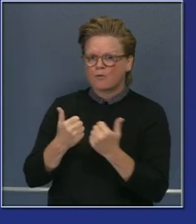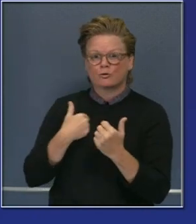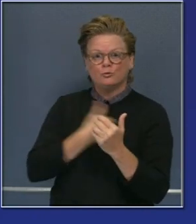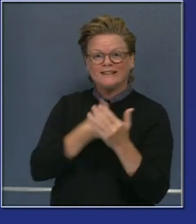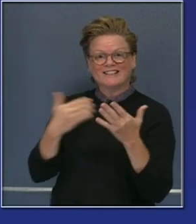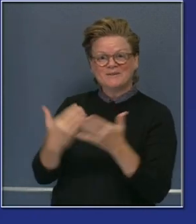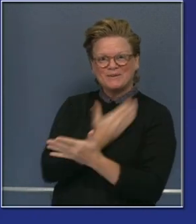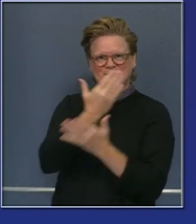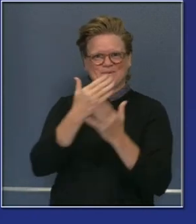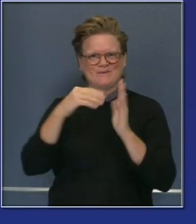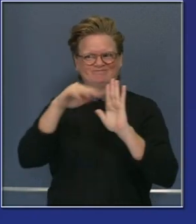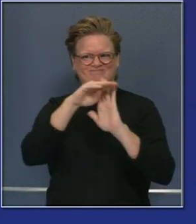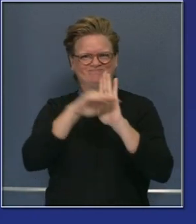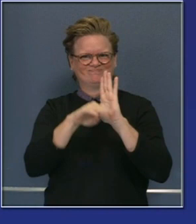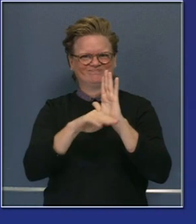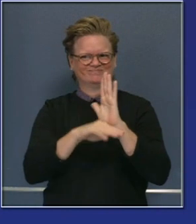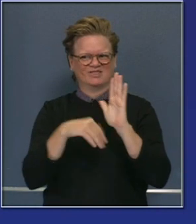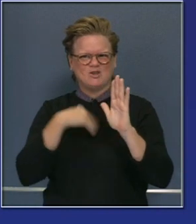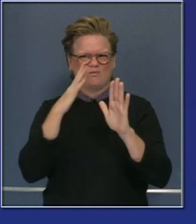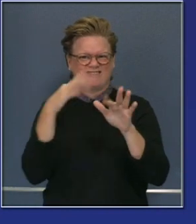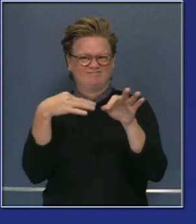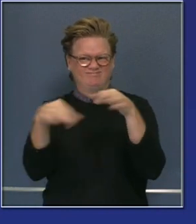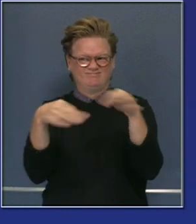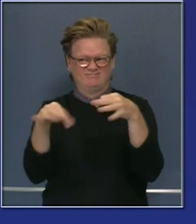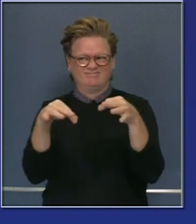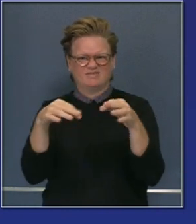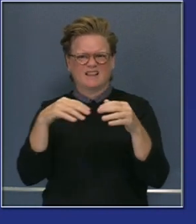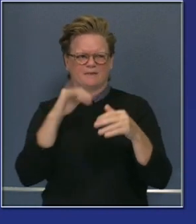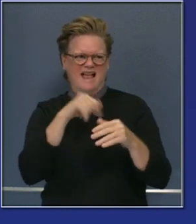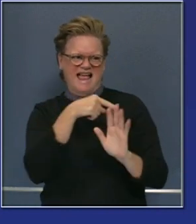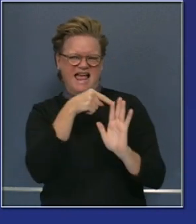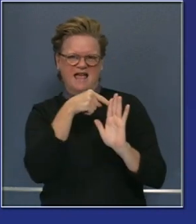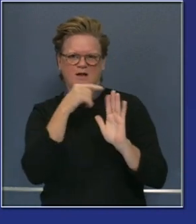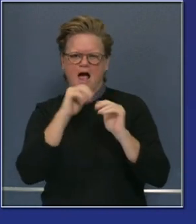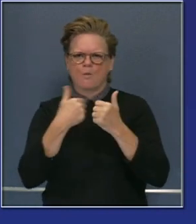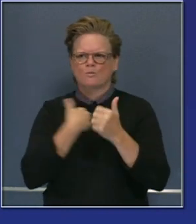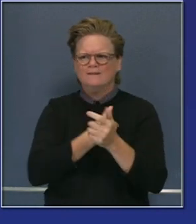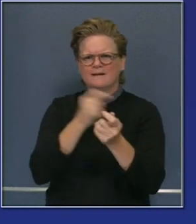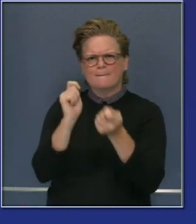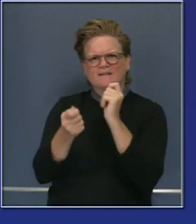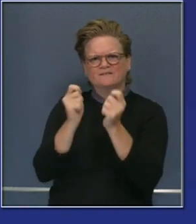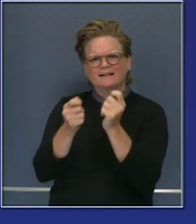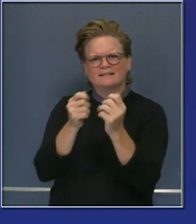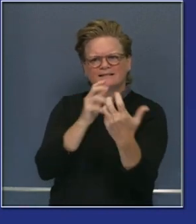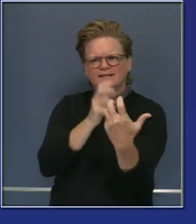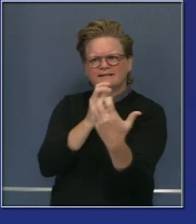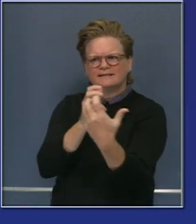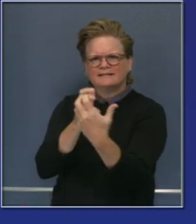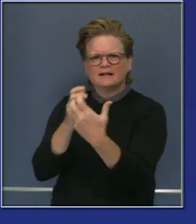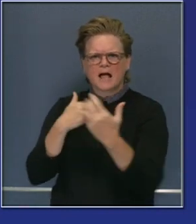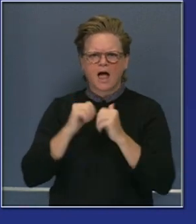A SOBER REMINDER THAT WHAT WE WILL BE ANNOUNCING TODAY IN TERMS OF OUR PROGRESS AND IN TERMS OF OUR NEW STRATEGIES IN